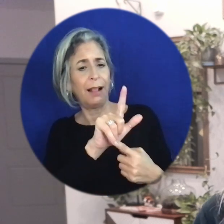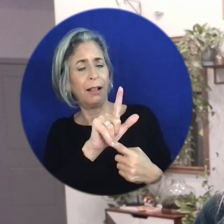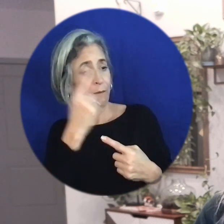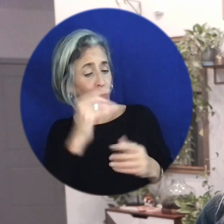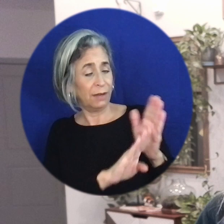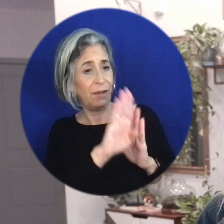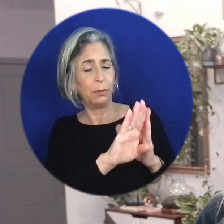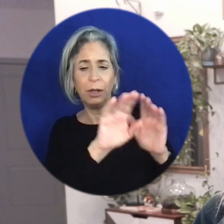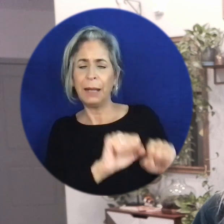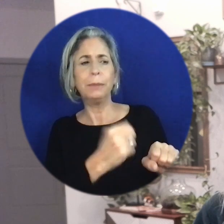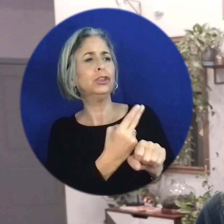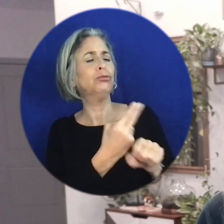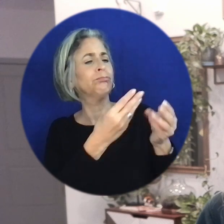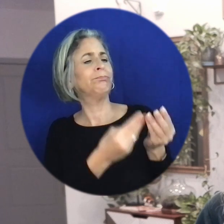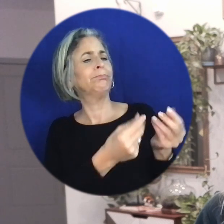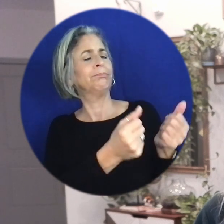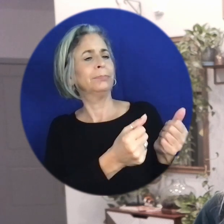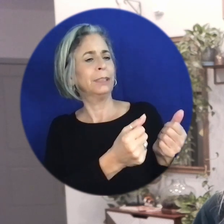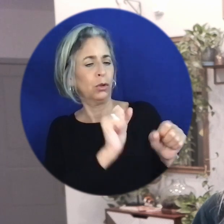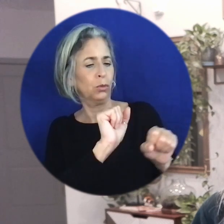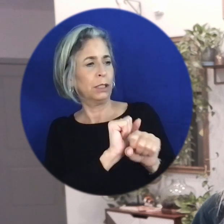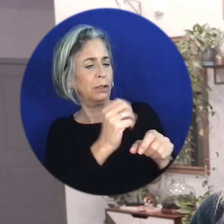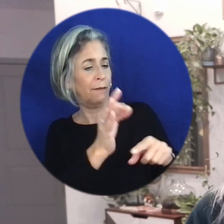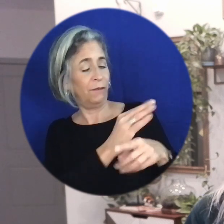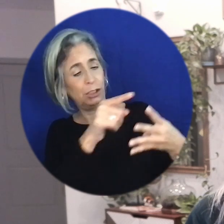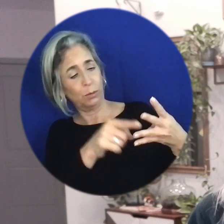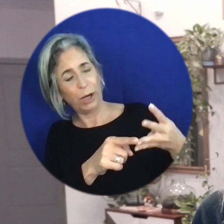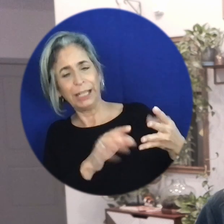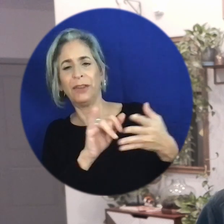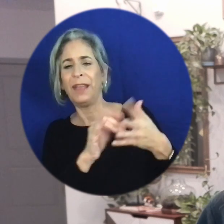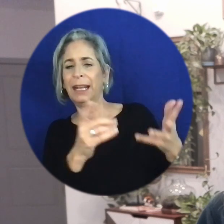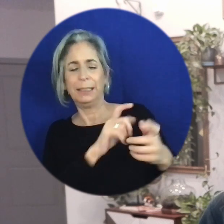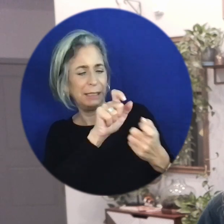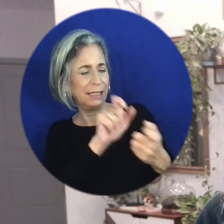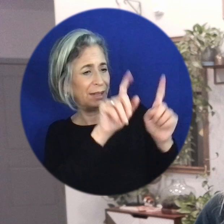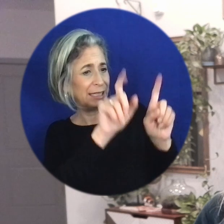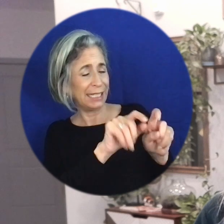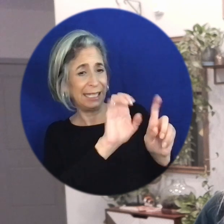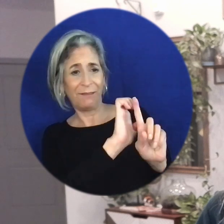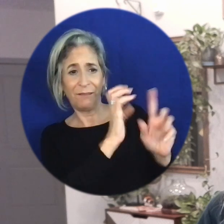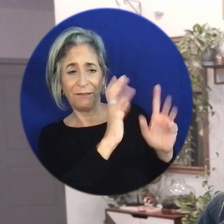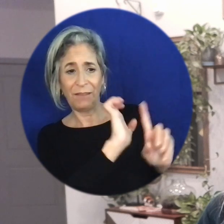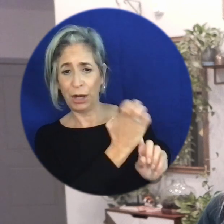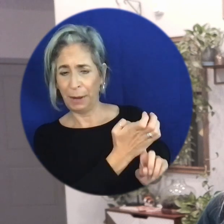Utilizing the Vercel previews, four developers were able to work seamlessly merging to a feature branch with a respective Vercel testing environment.